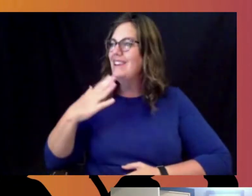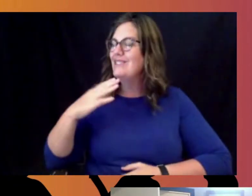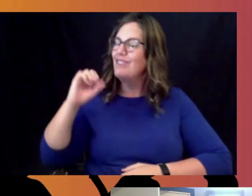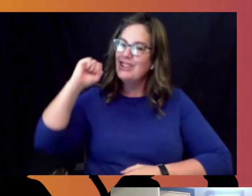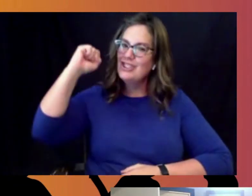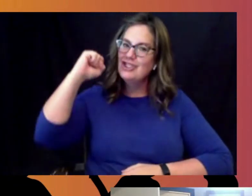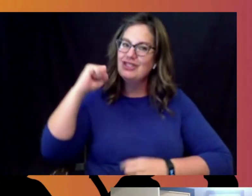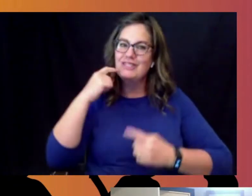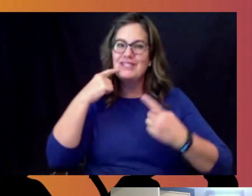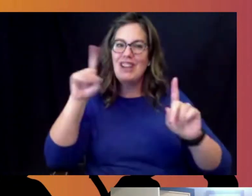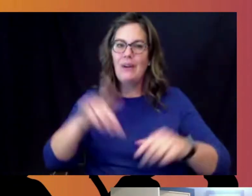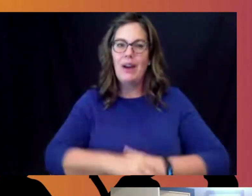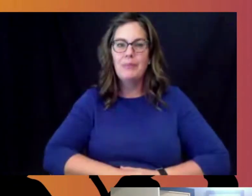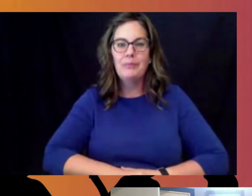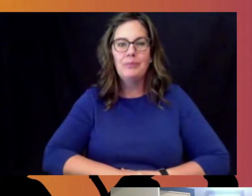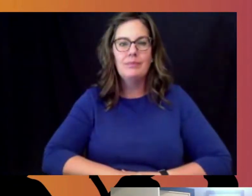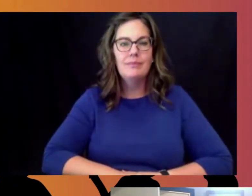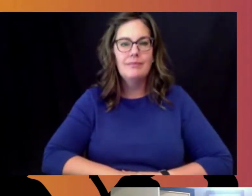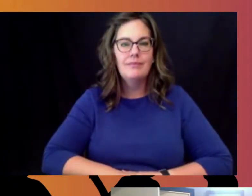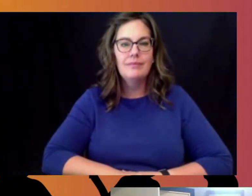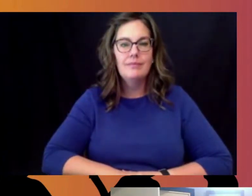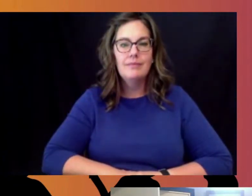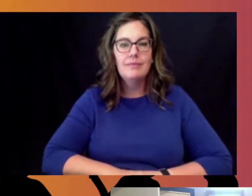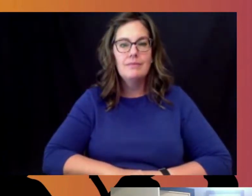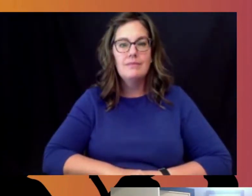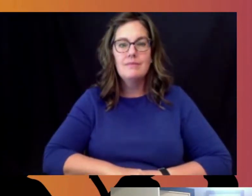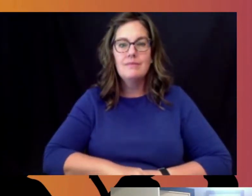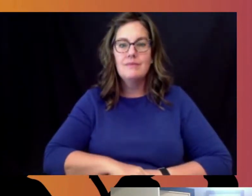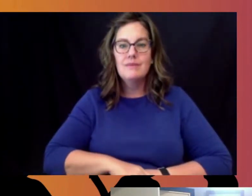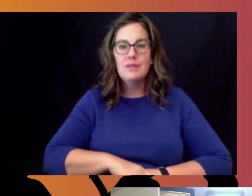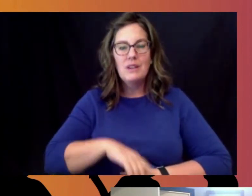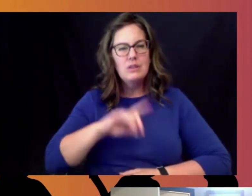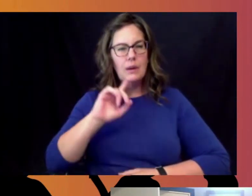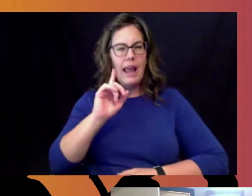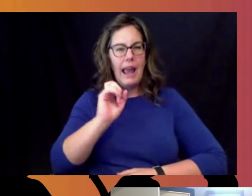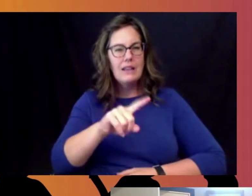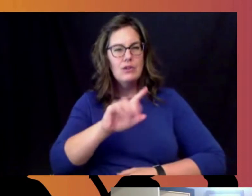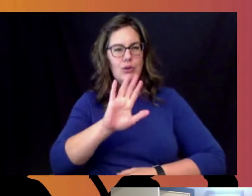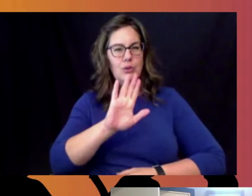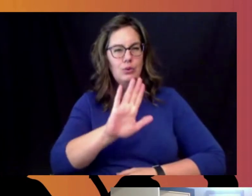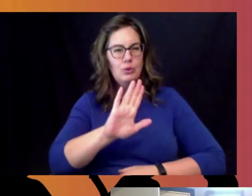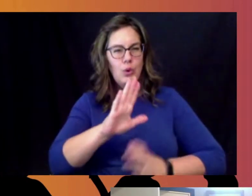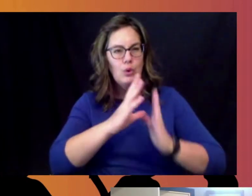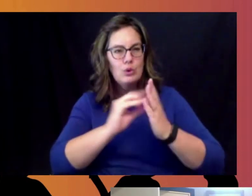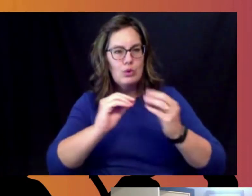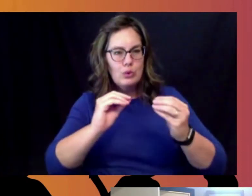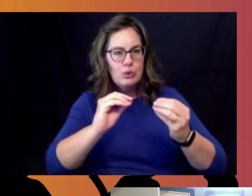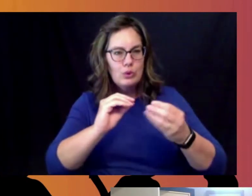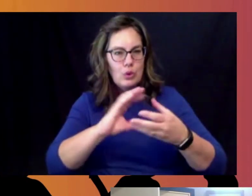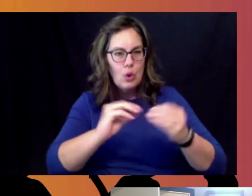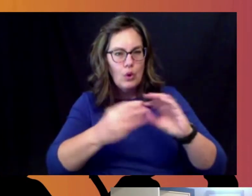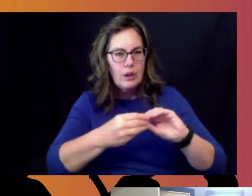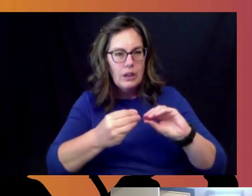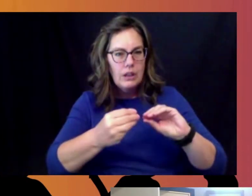so i just want to ask you um your story about what basically pushed you to co-found